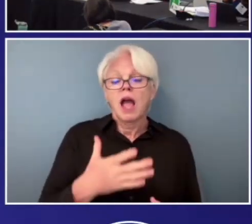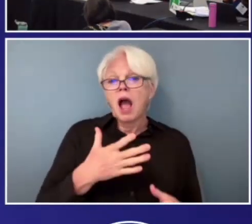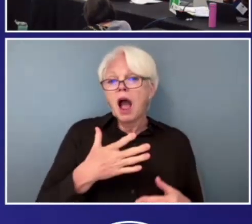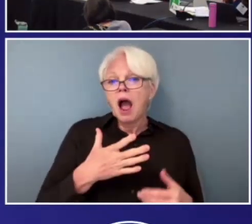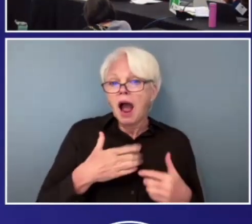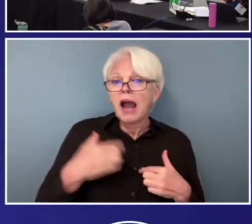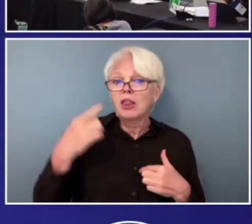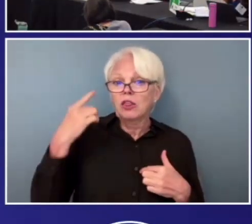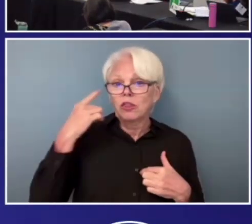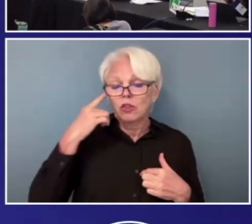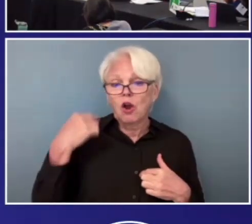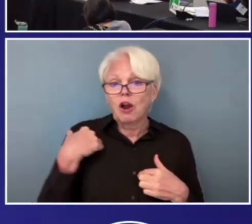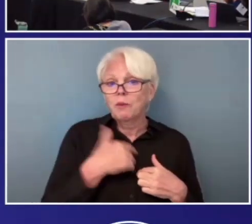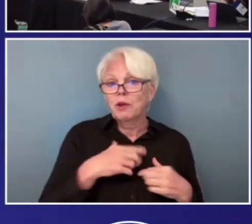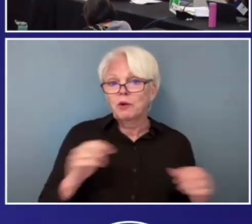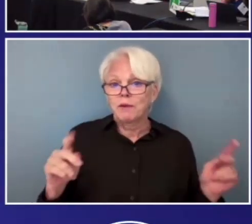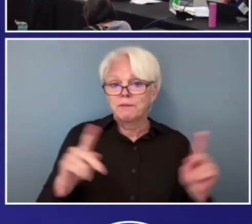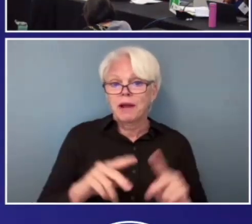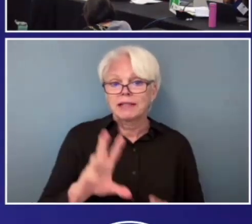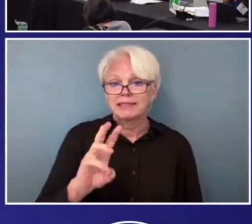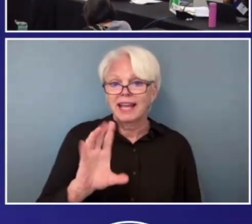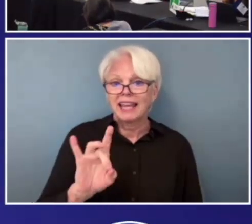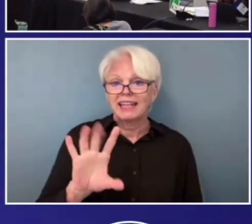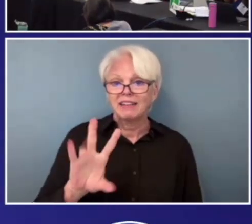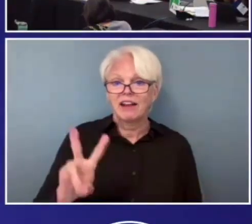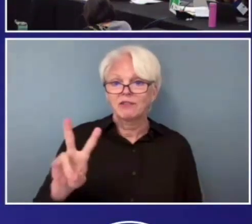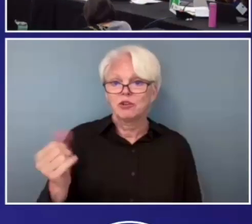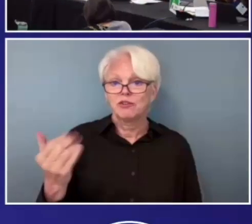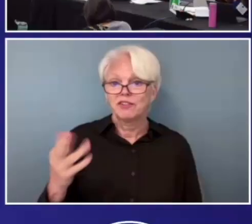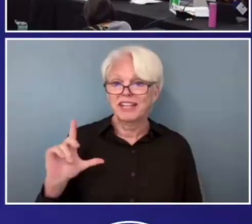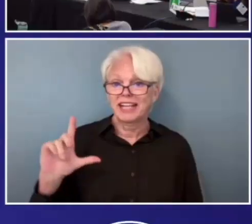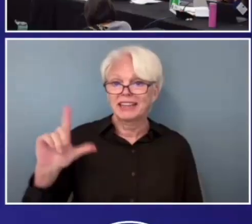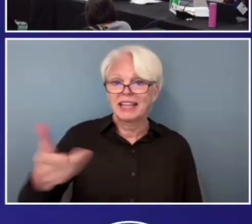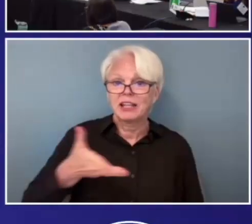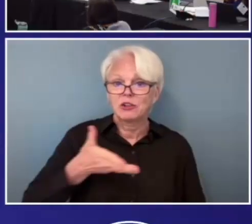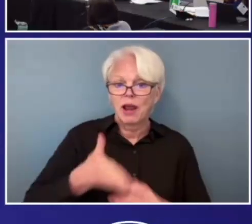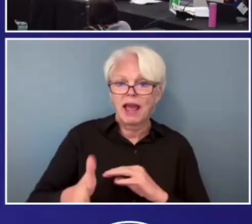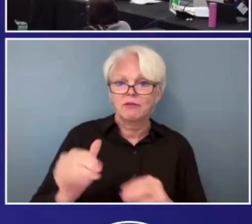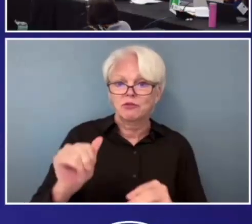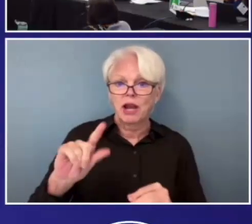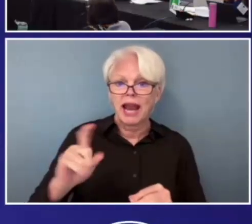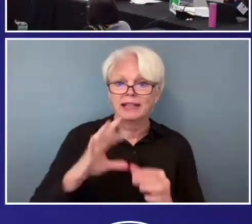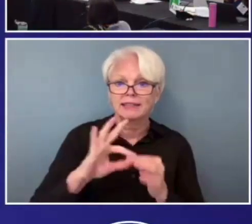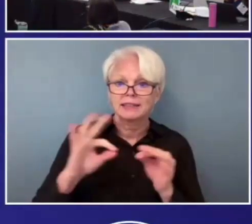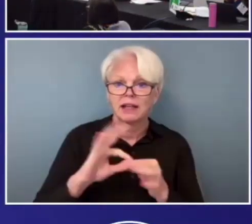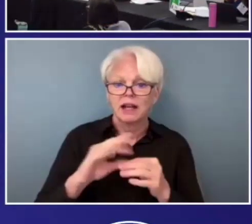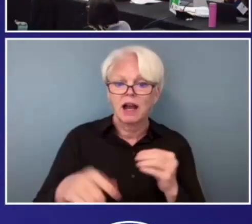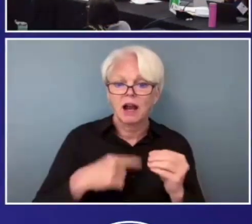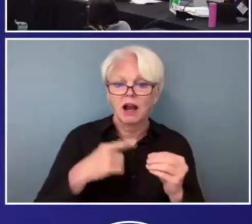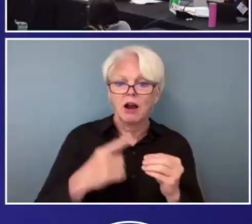coming back to 685.215 later, following Alex's comments about the, the applicable payment.